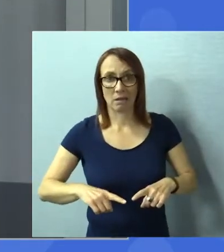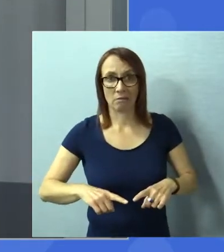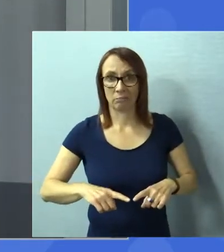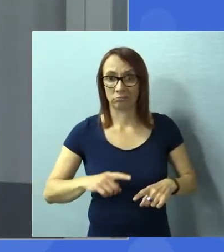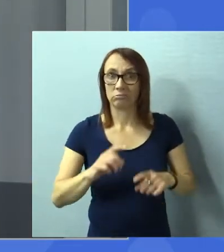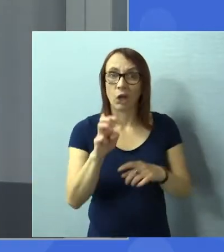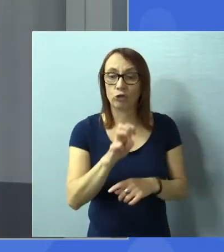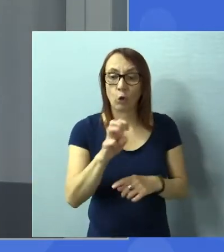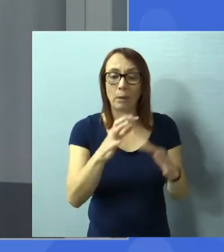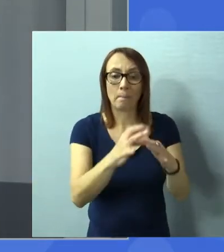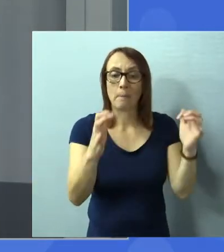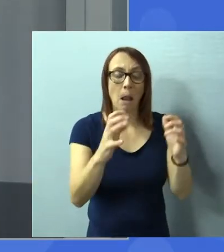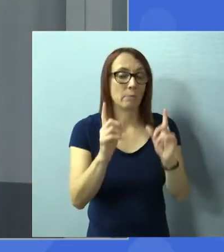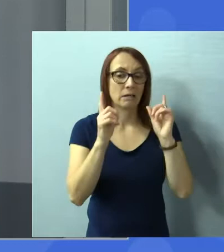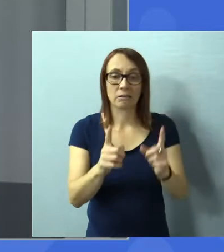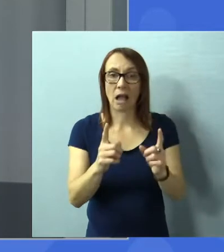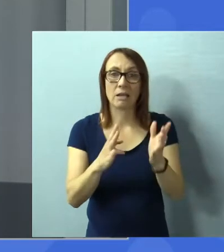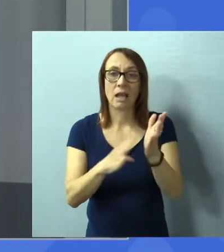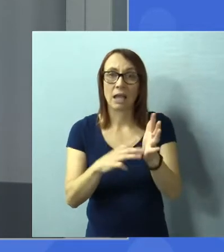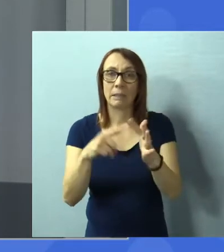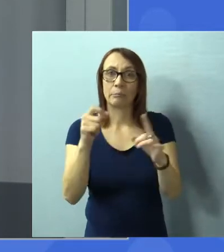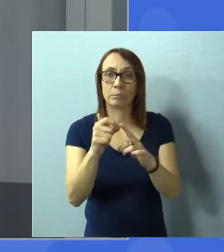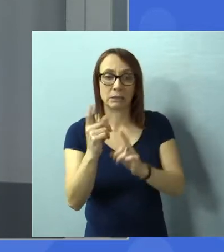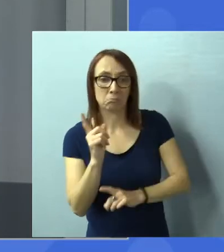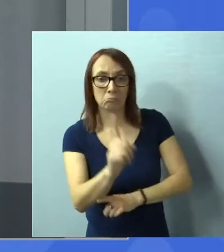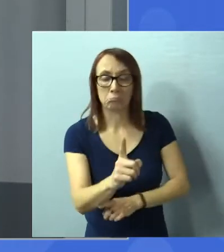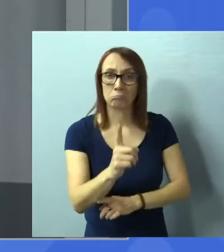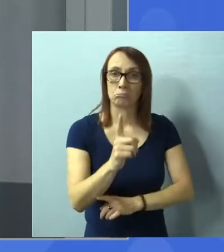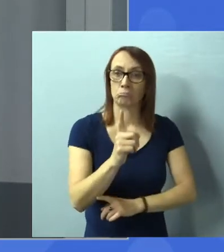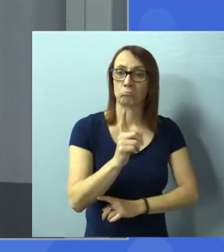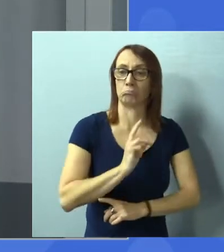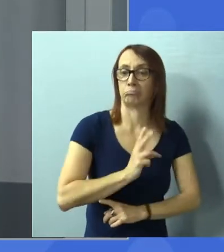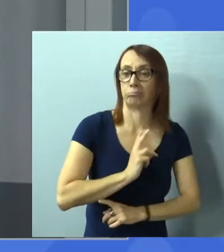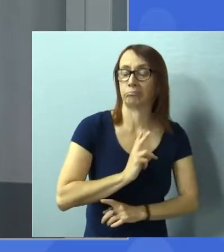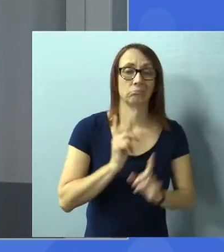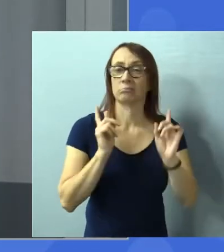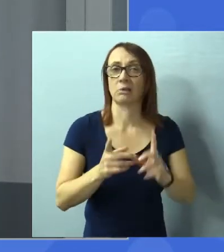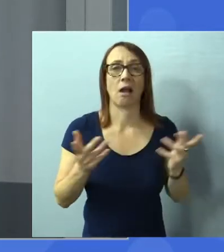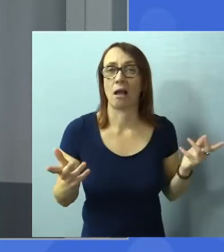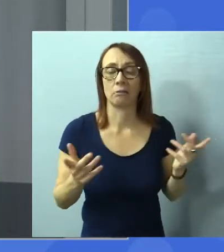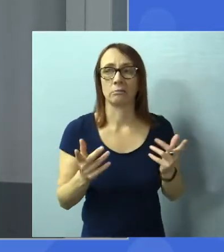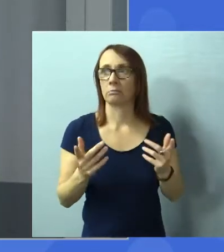Parliament we will no longer send any peace to the European Parliament we won't have manis those officials at high-level meetings where the sessions